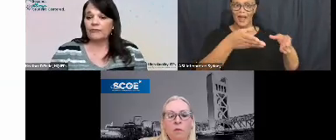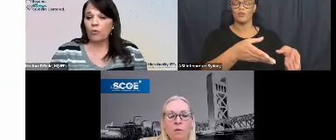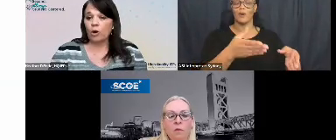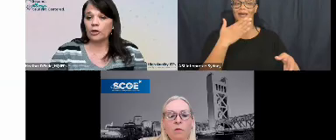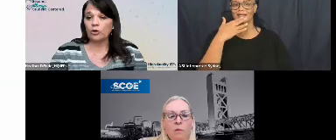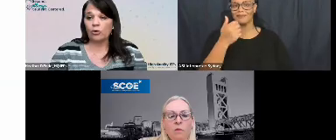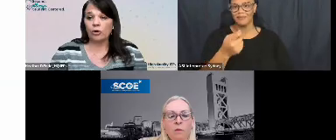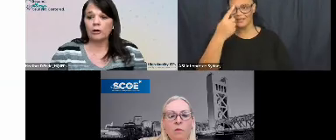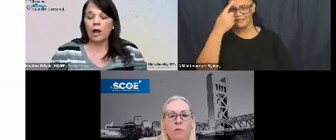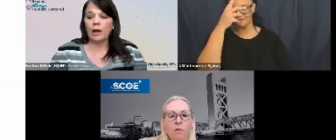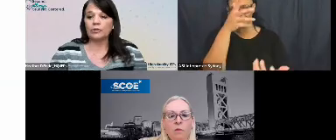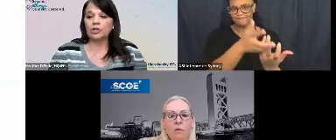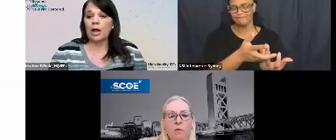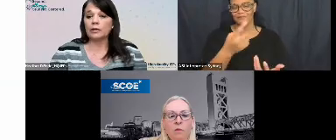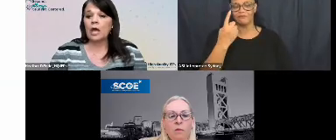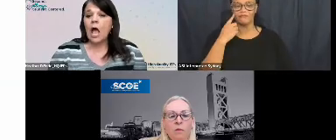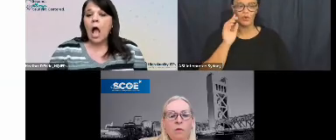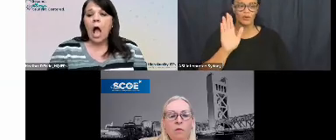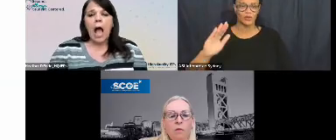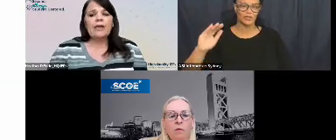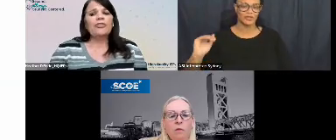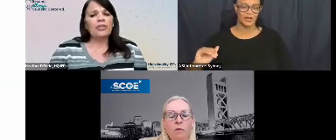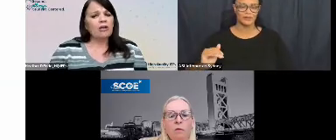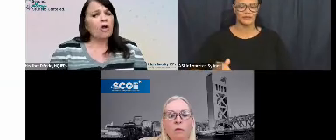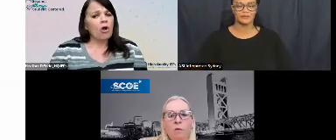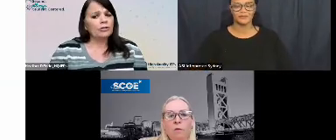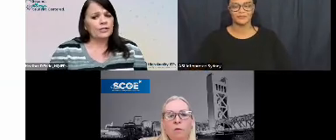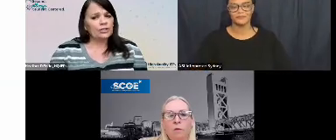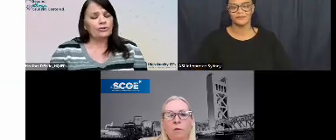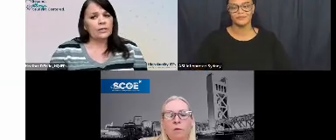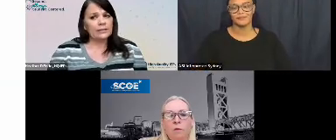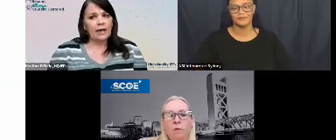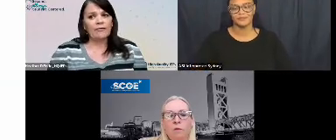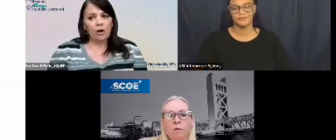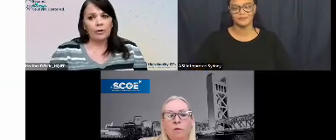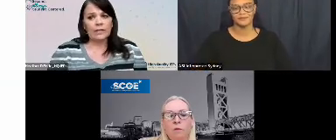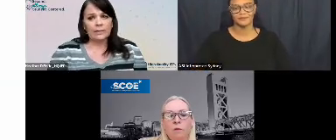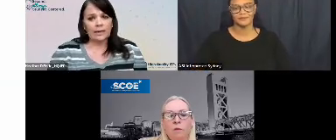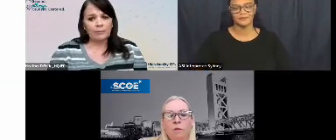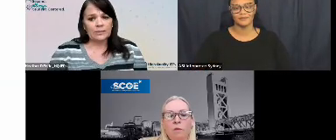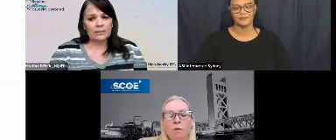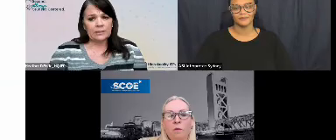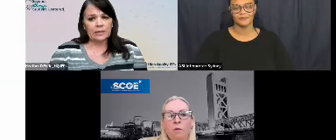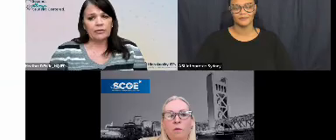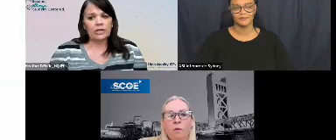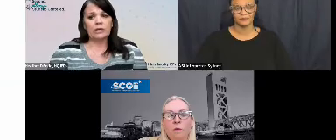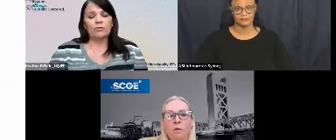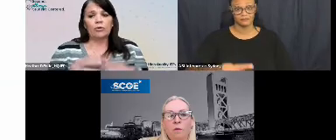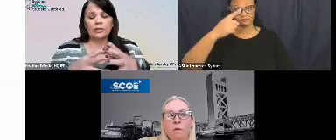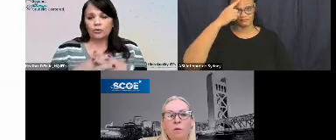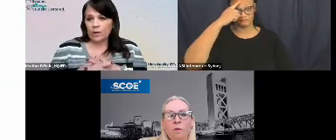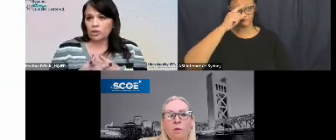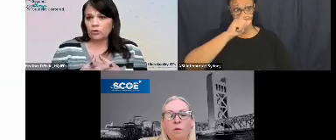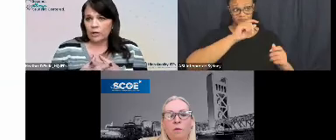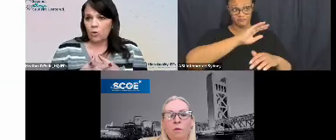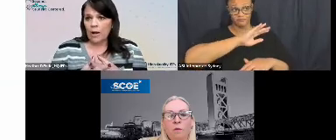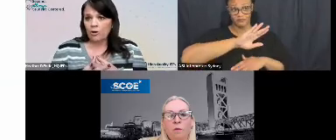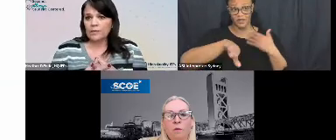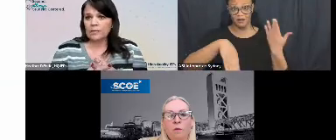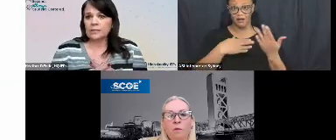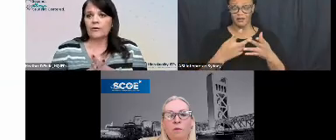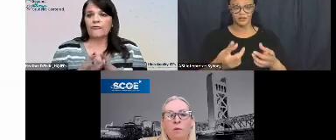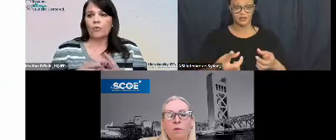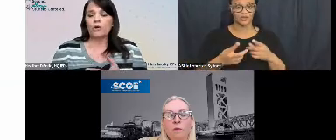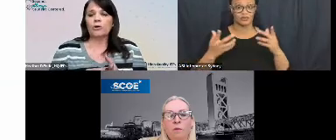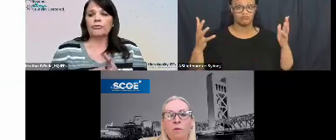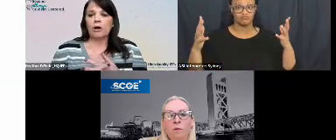best for your um child. I think all districts have already adopted the graduation requirements for